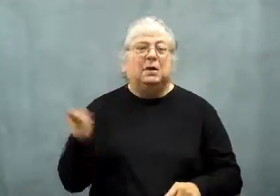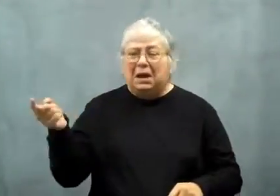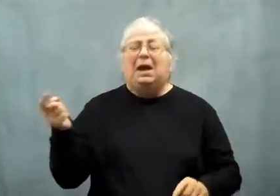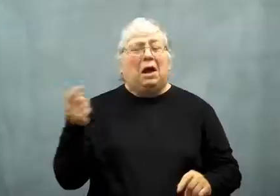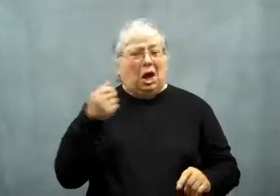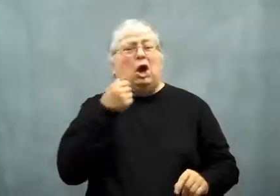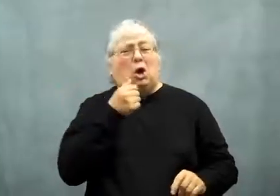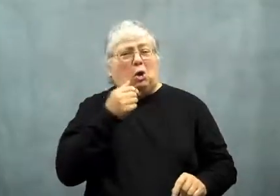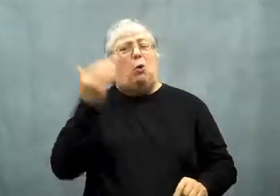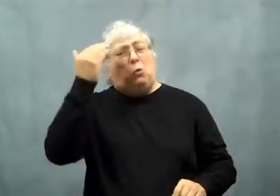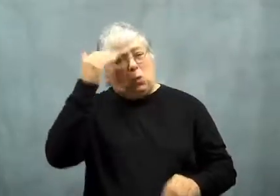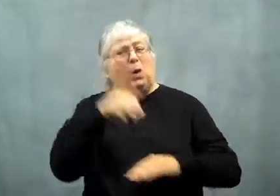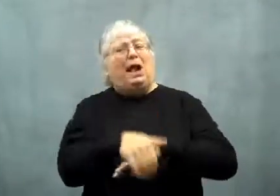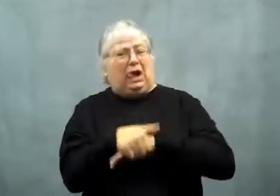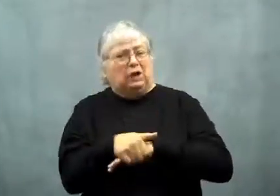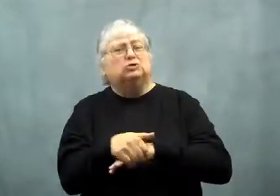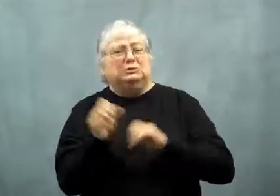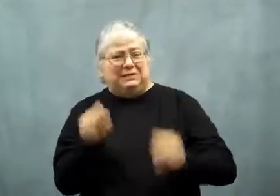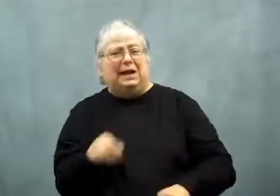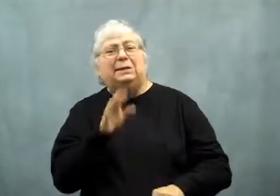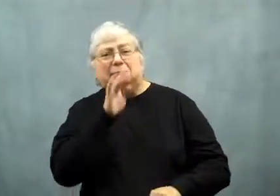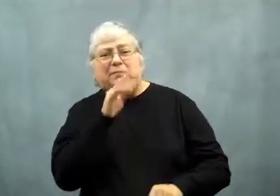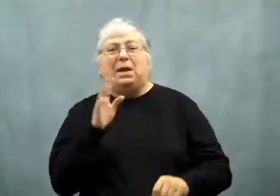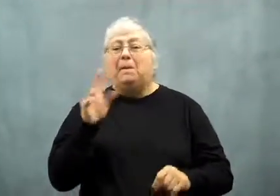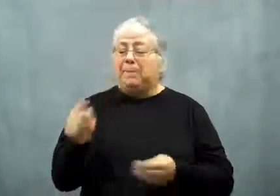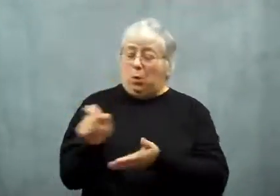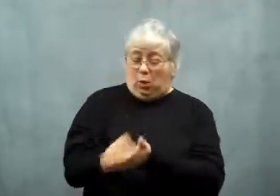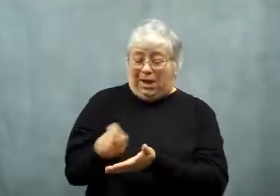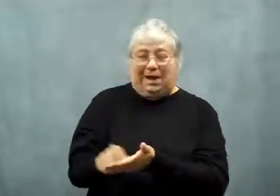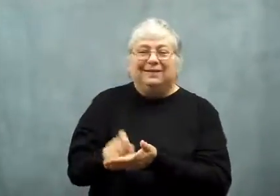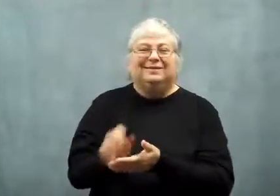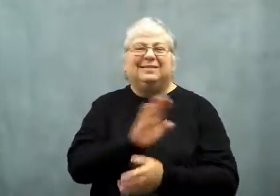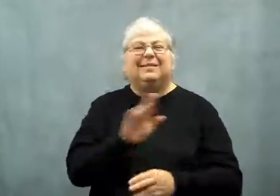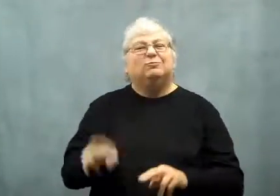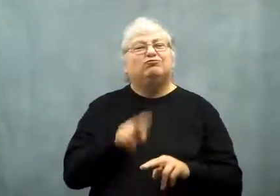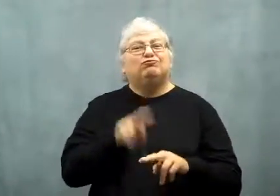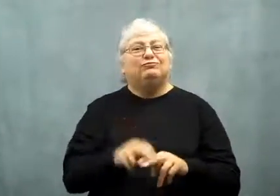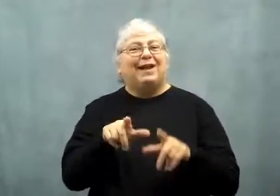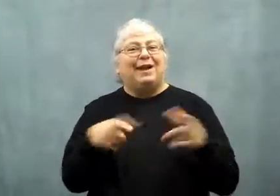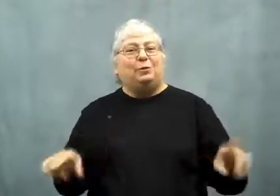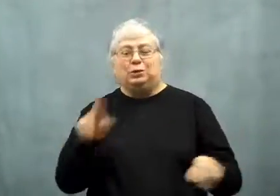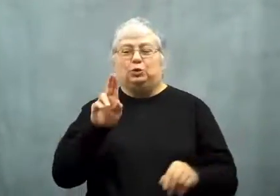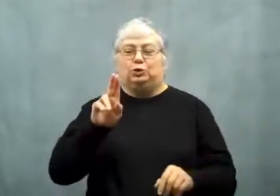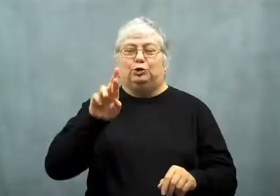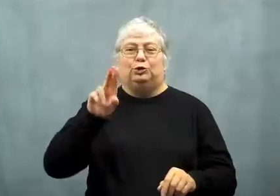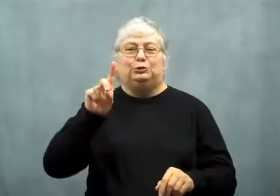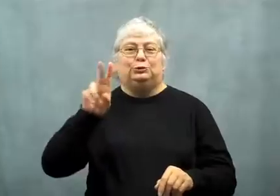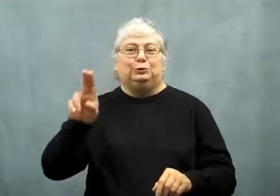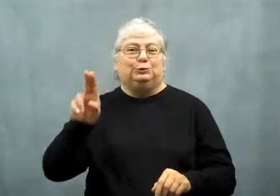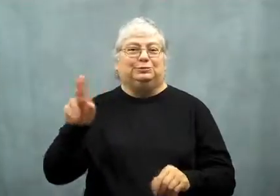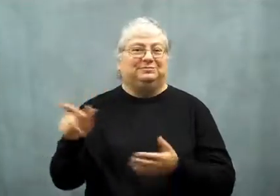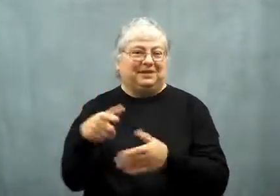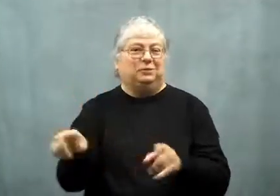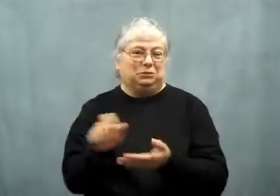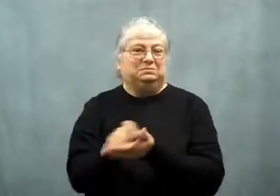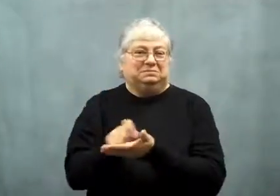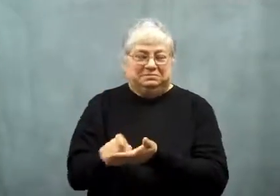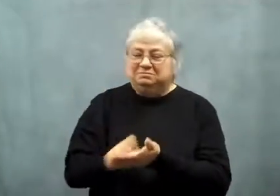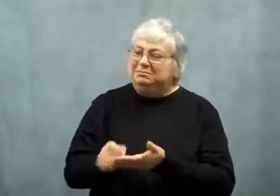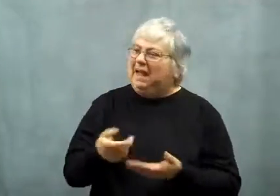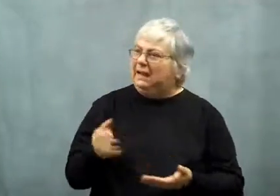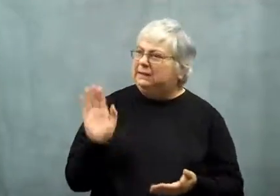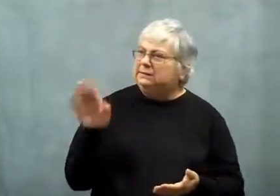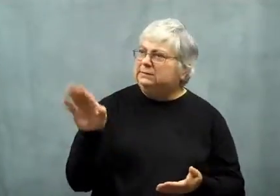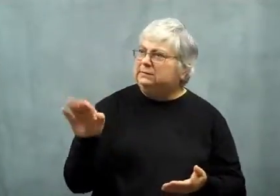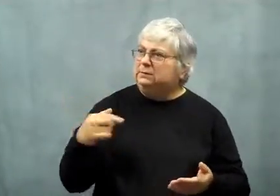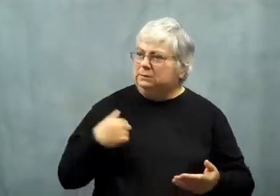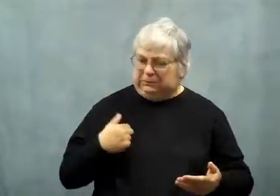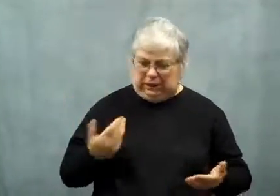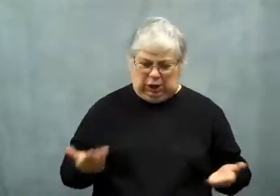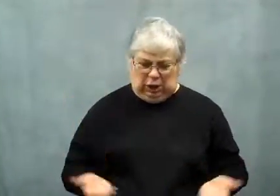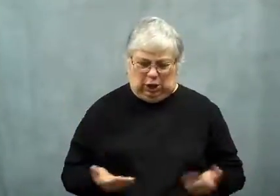She could speak English but wrote in her native language, Urdu.